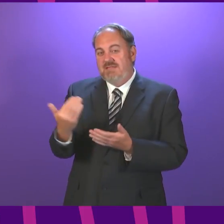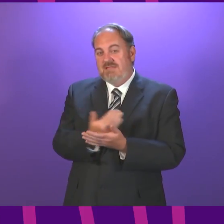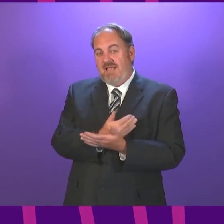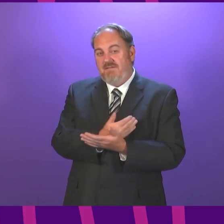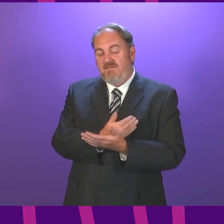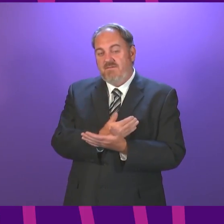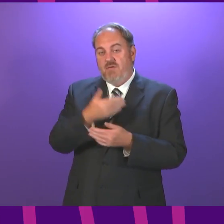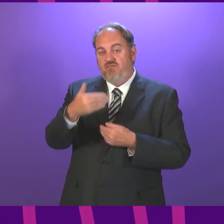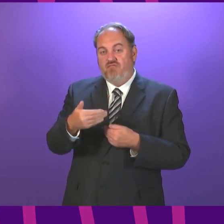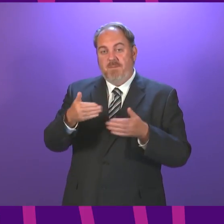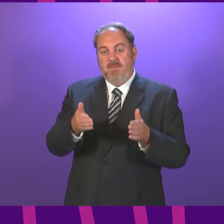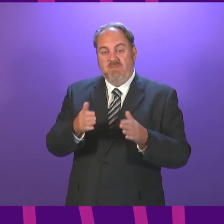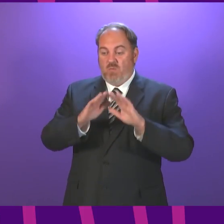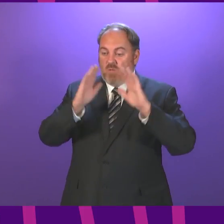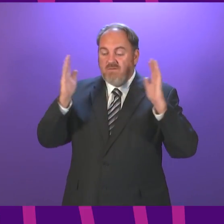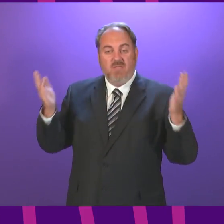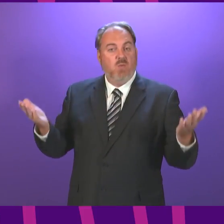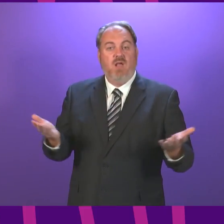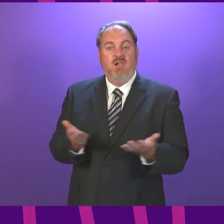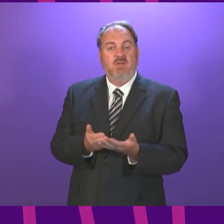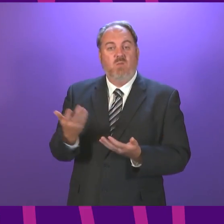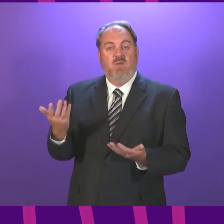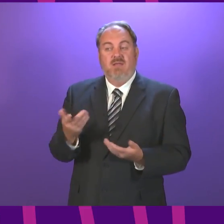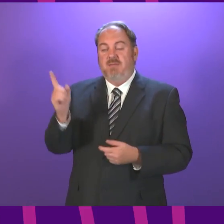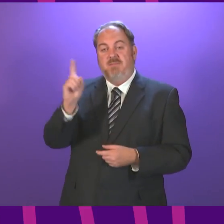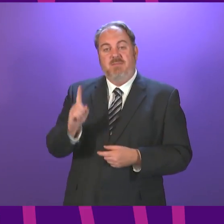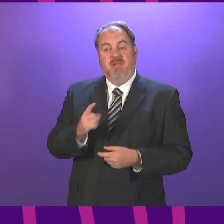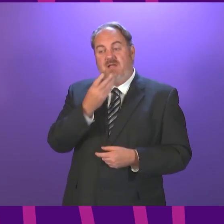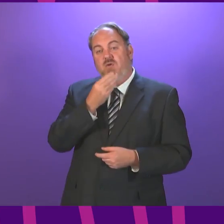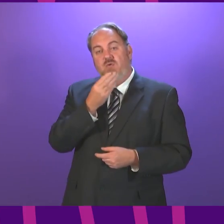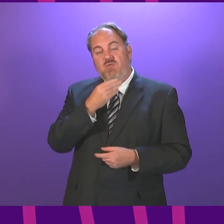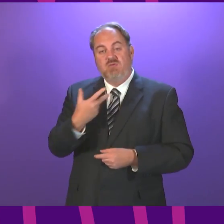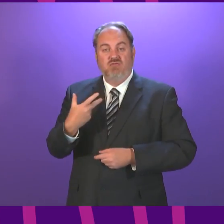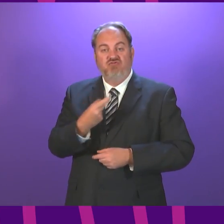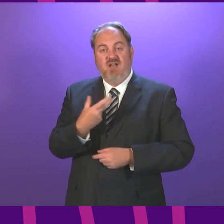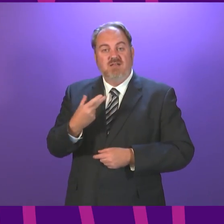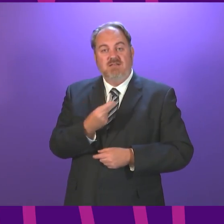the world, and there is a massive evidence base showing that they work. They help to